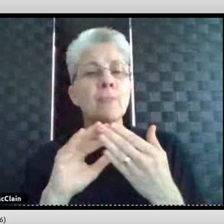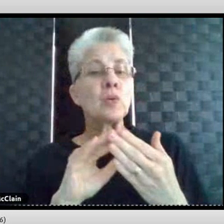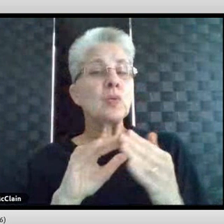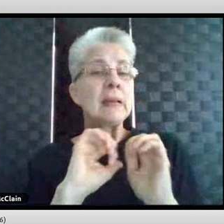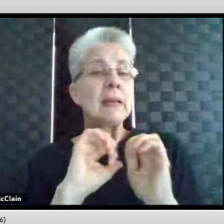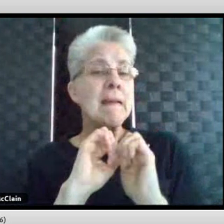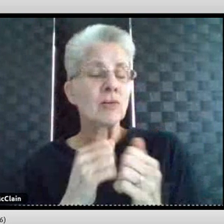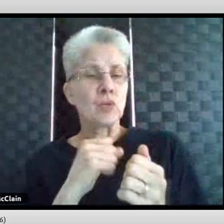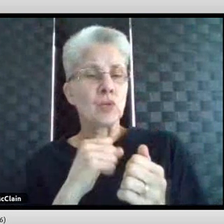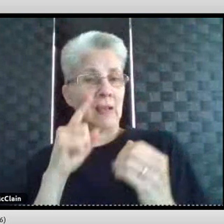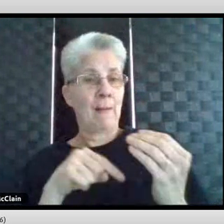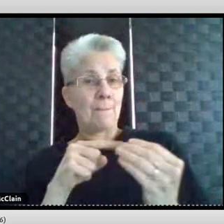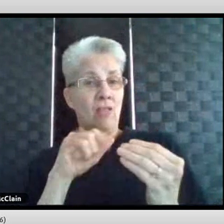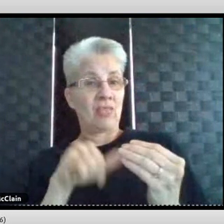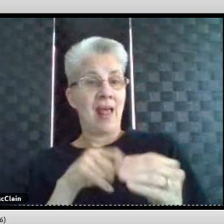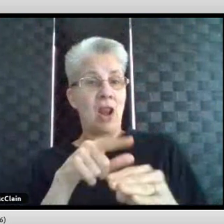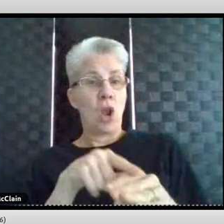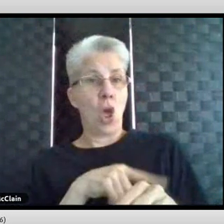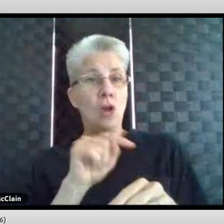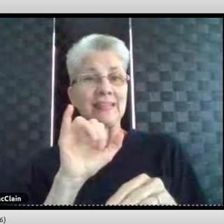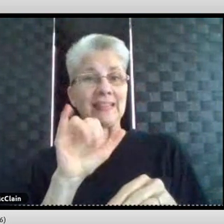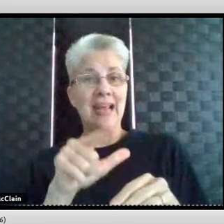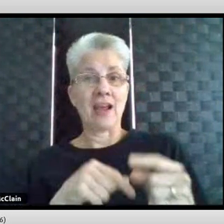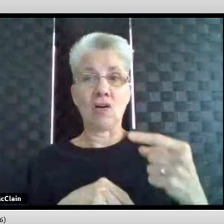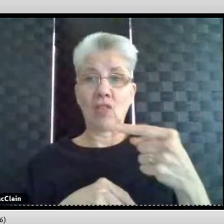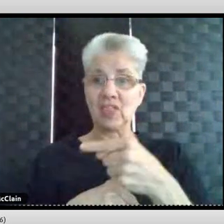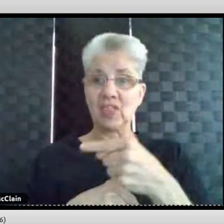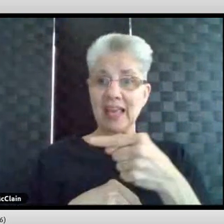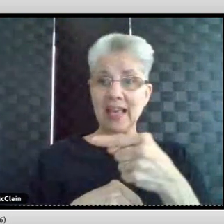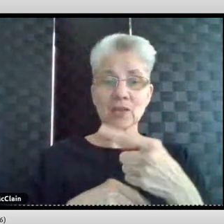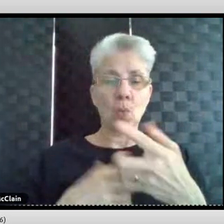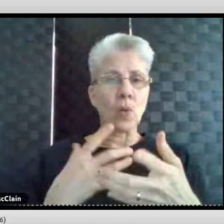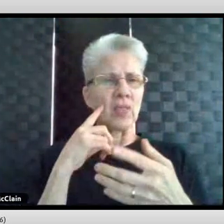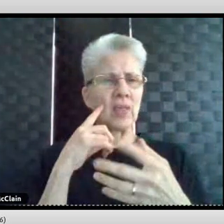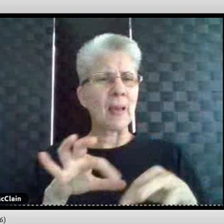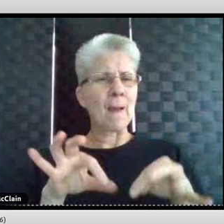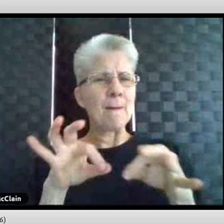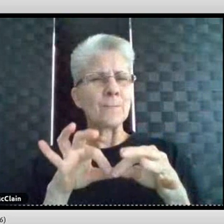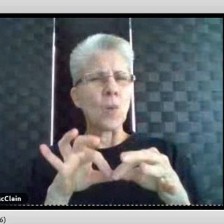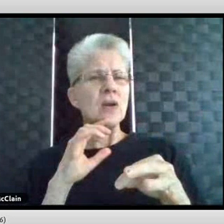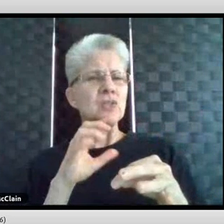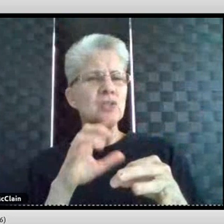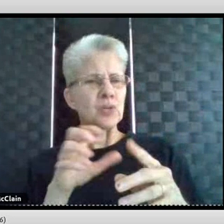So when you're thinking about that long tail, why do you think it's important to catch 'em by the tail?